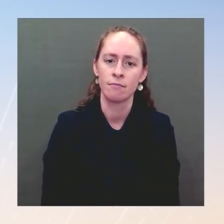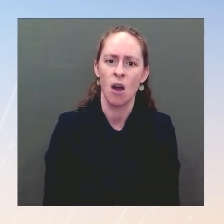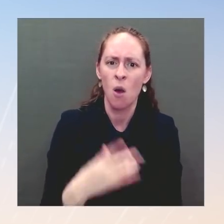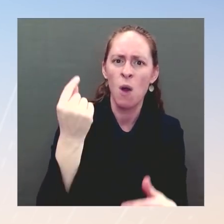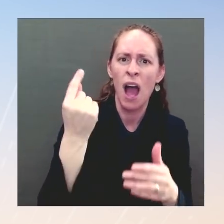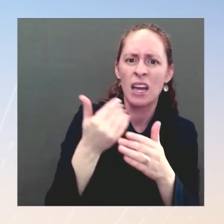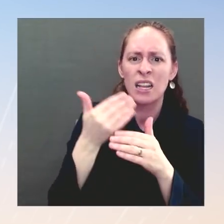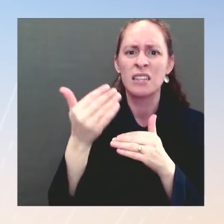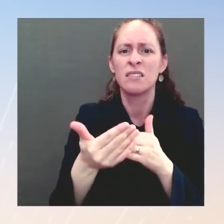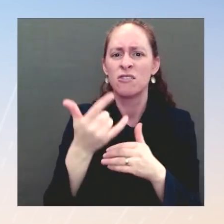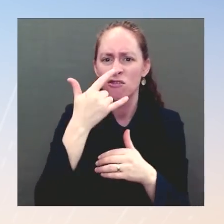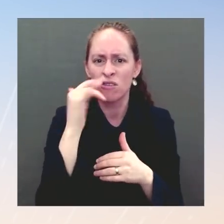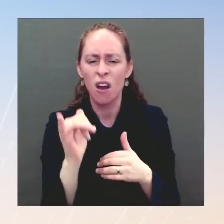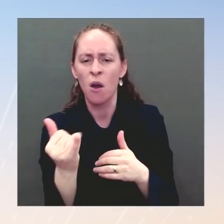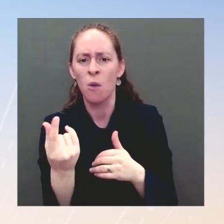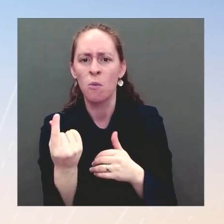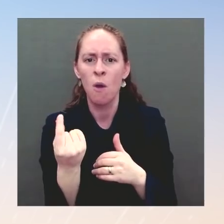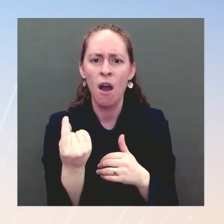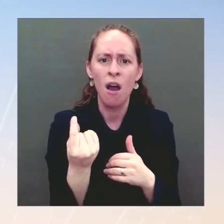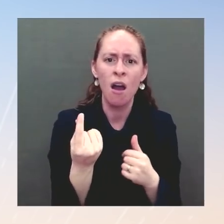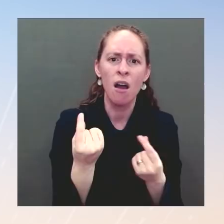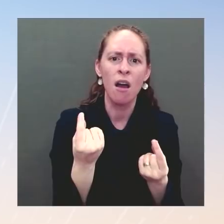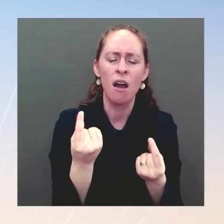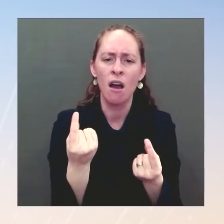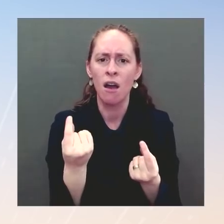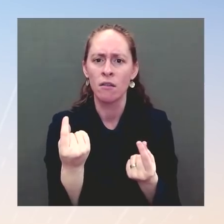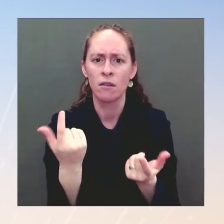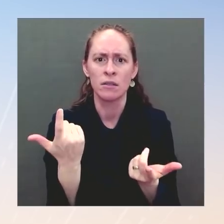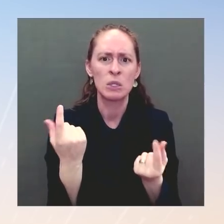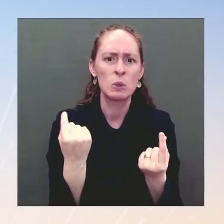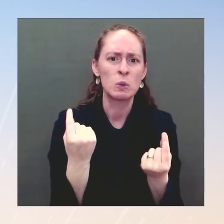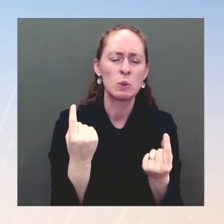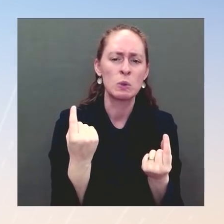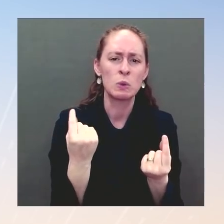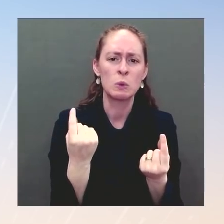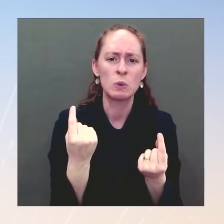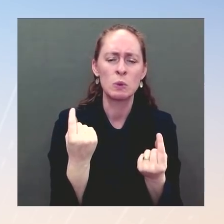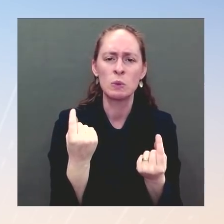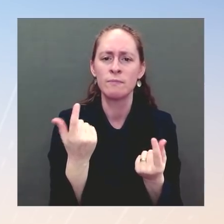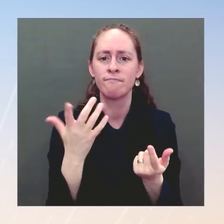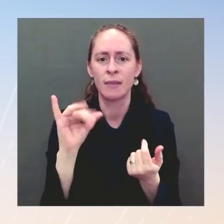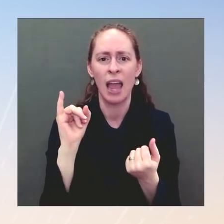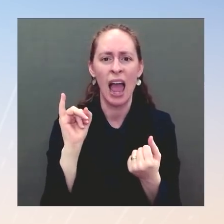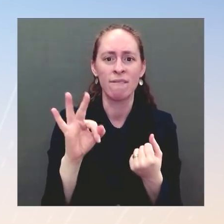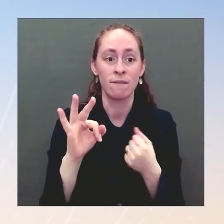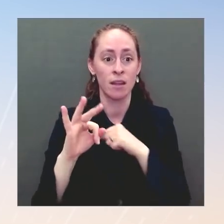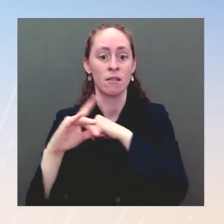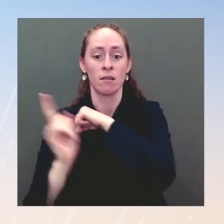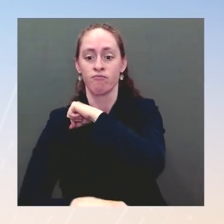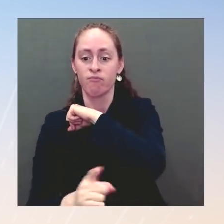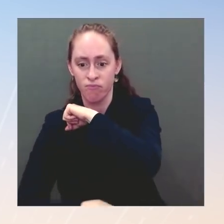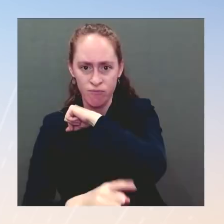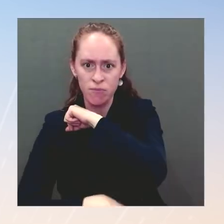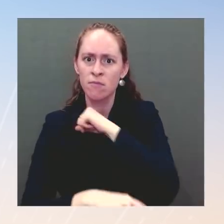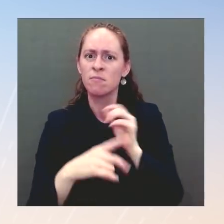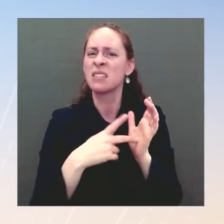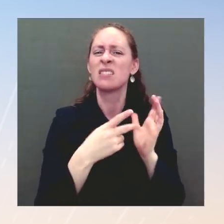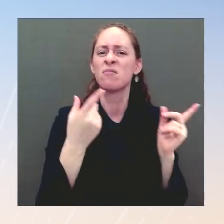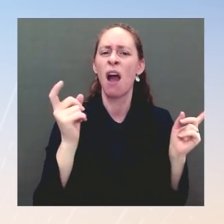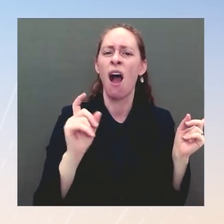next to see another wave? Ms. Psaki: I'm not -- I'm not going to give you a detailed, "If he does this, we will do that." I would only just reiterate what I said a little bit earlier,